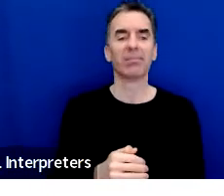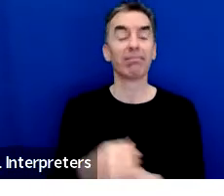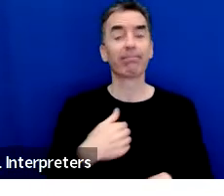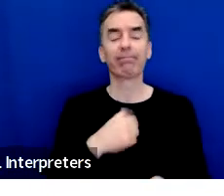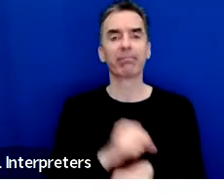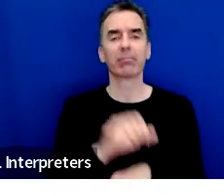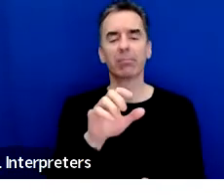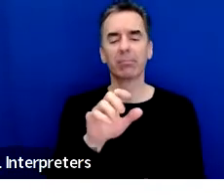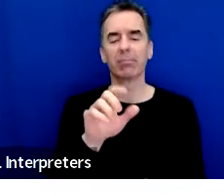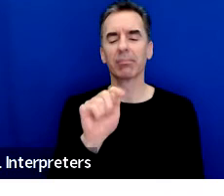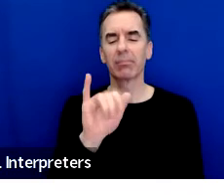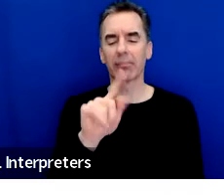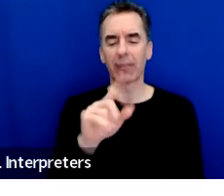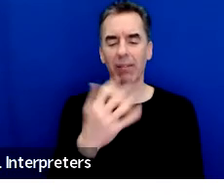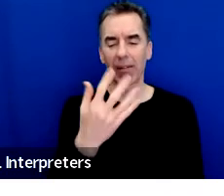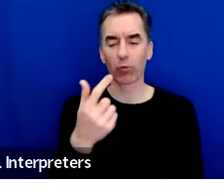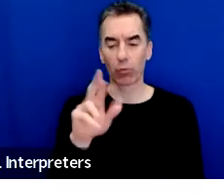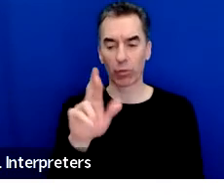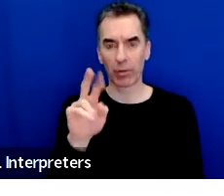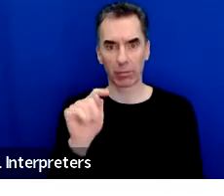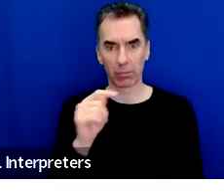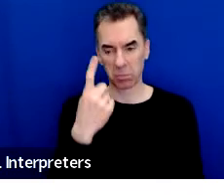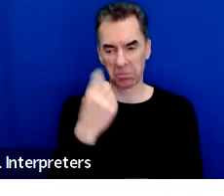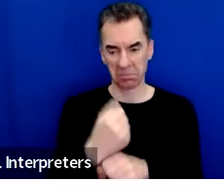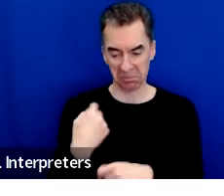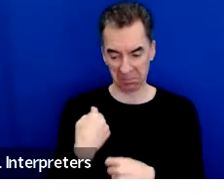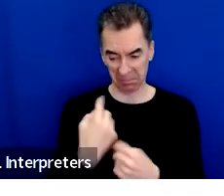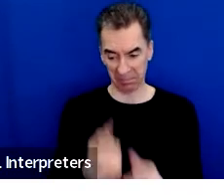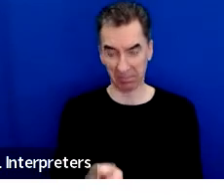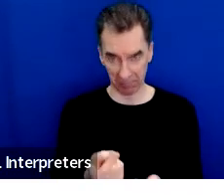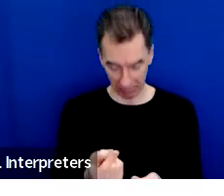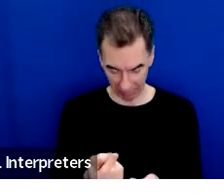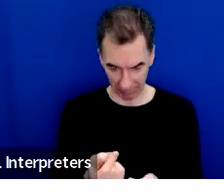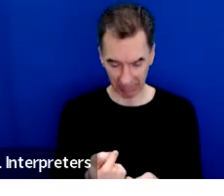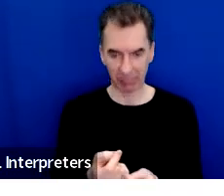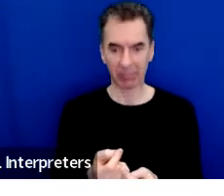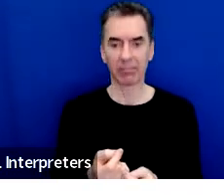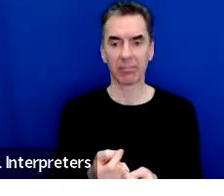five Grant for about the last year. And as part of that, in addition to the things that I mentioned